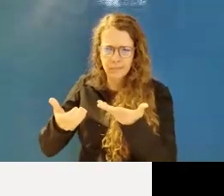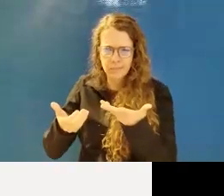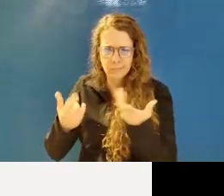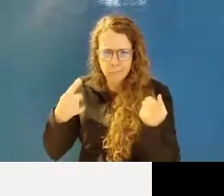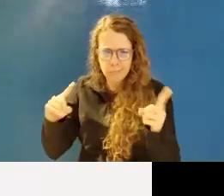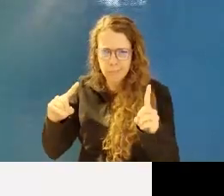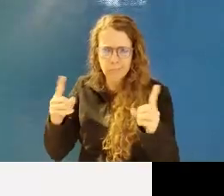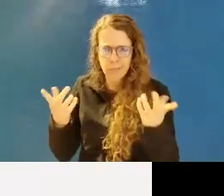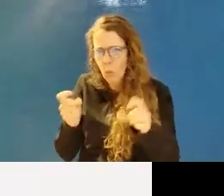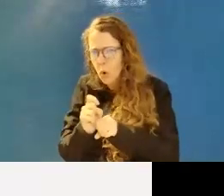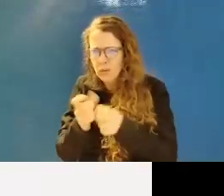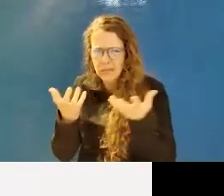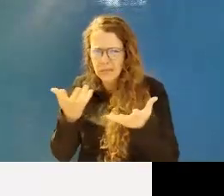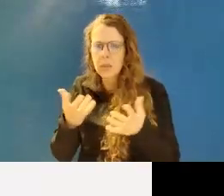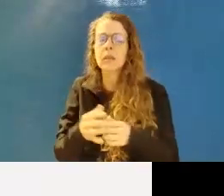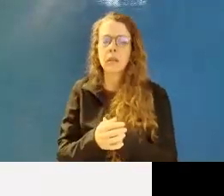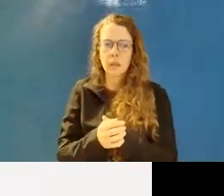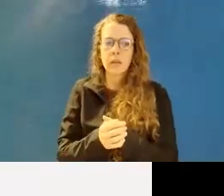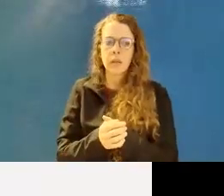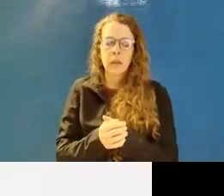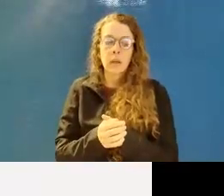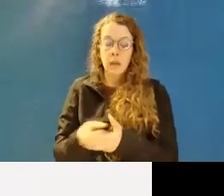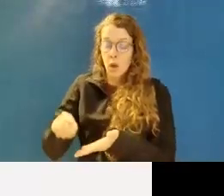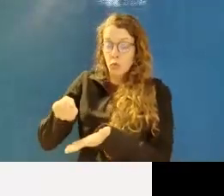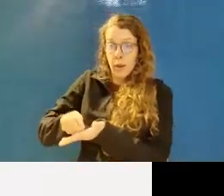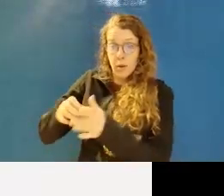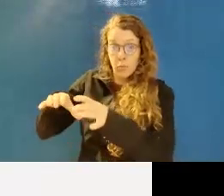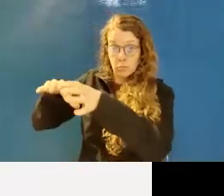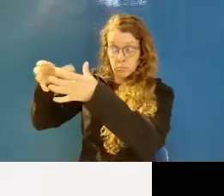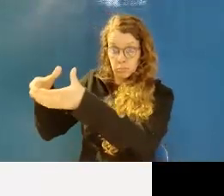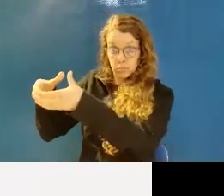The accreditors, they looked